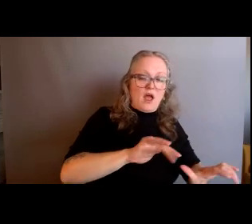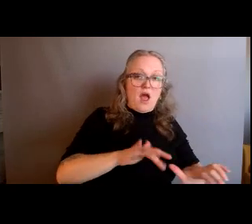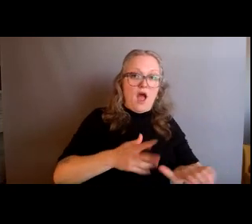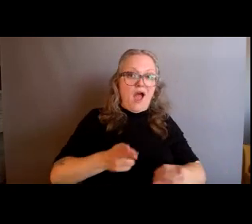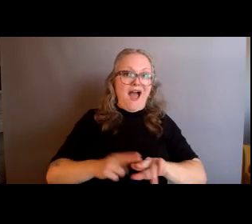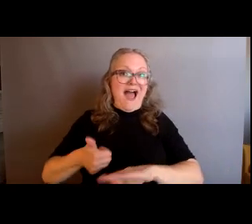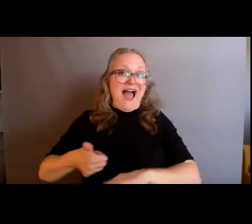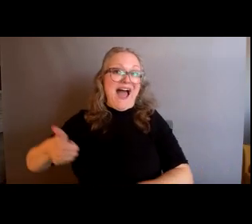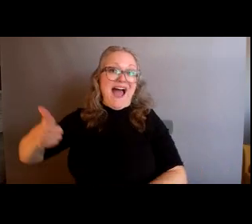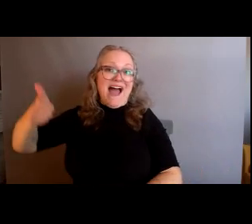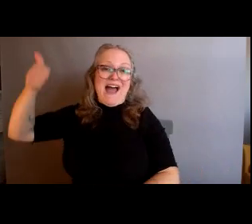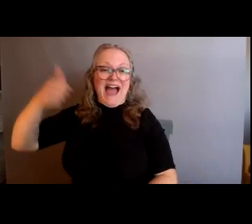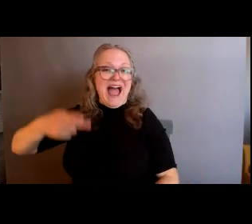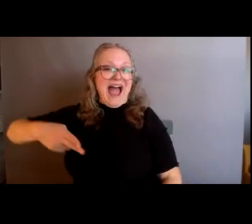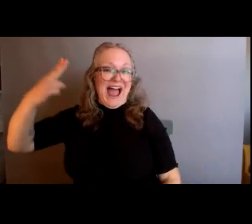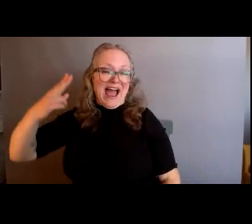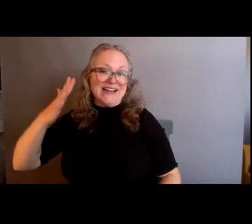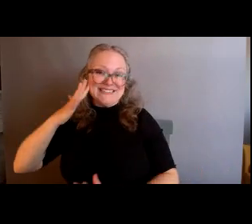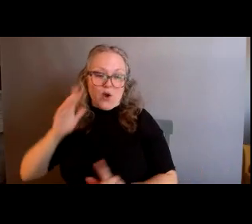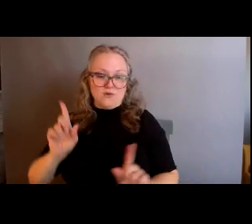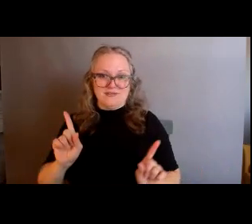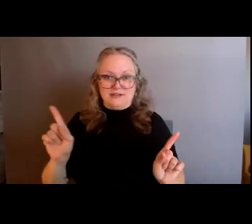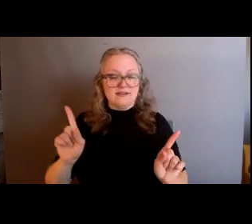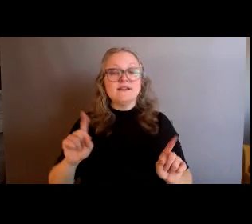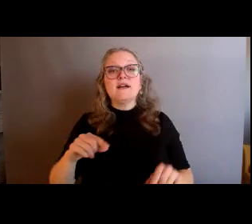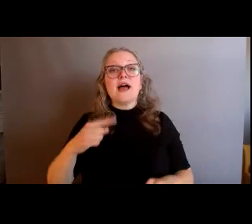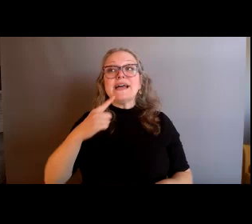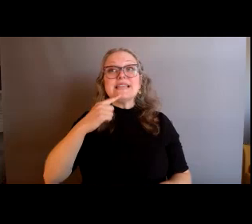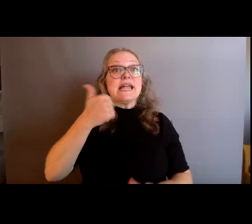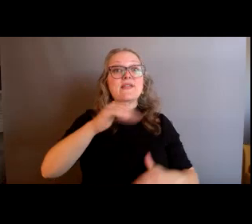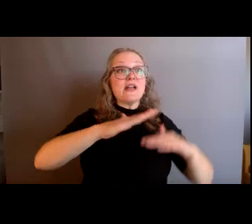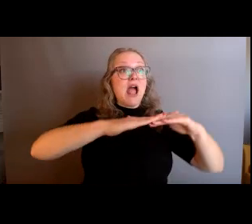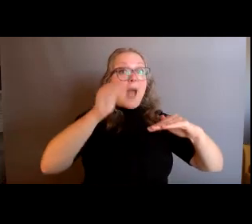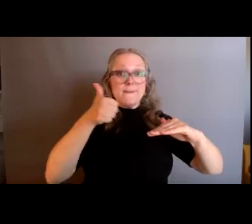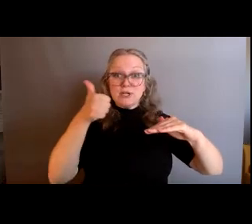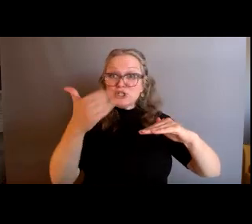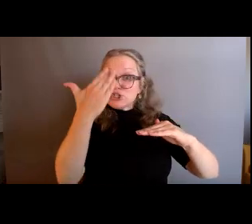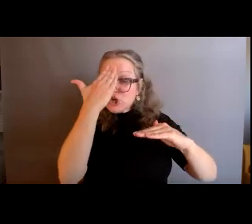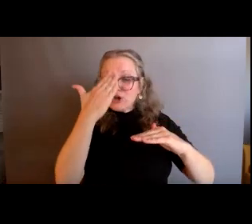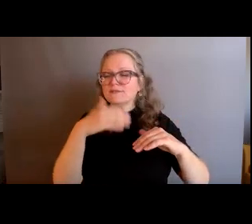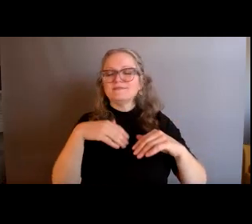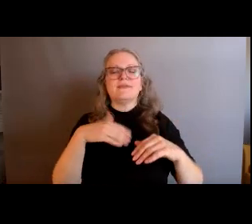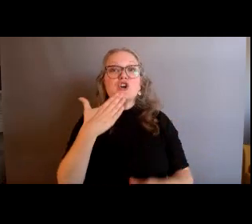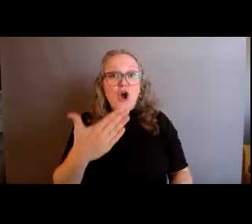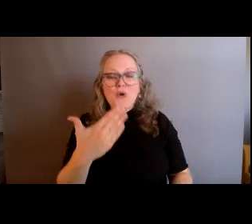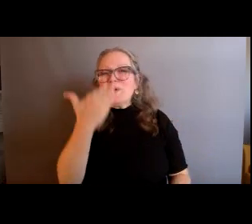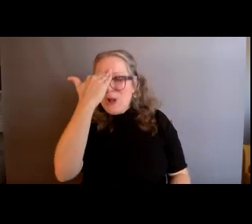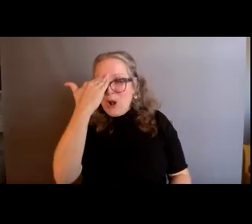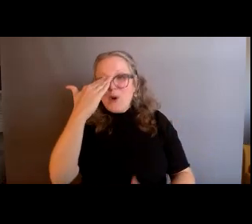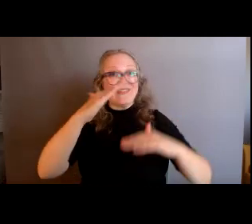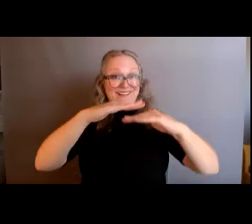To the high note while ago I said anything up is good. We know that this is all good because everything's up.